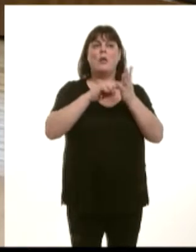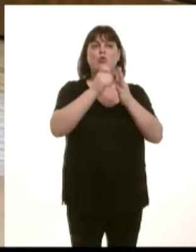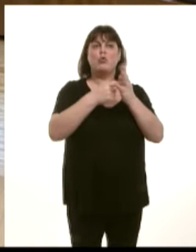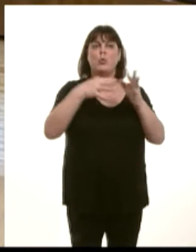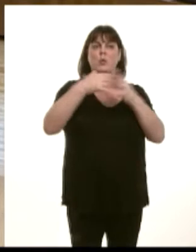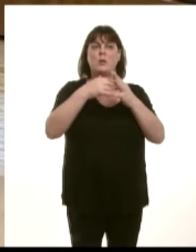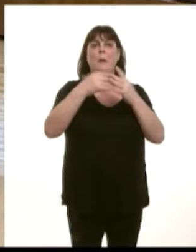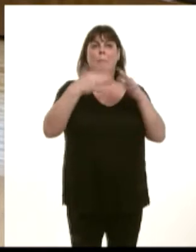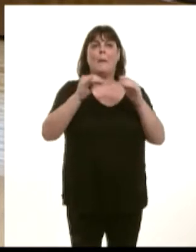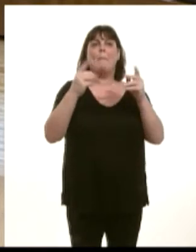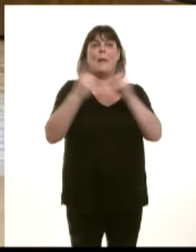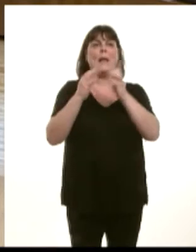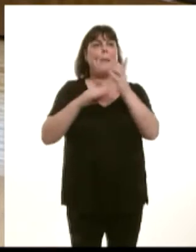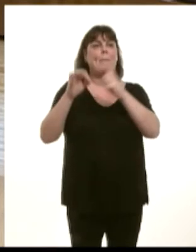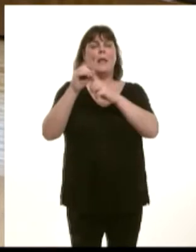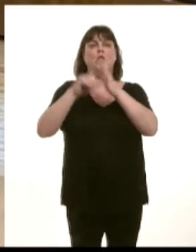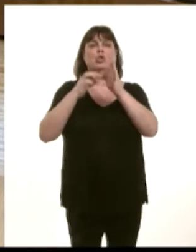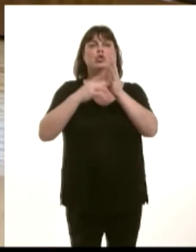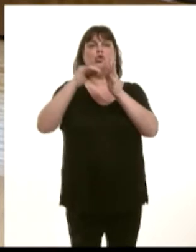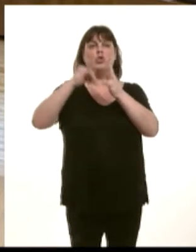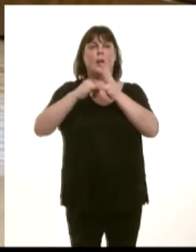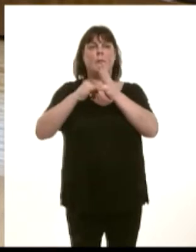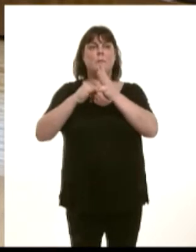how devolved and non-devolved bodies can work together.